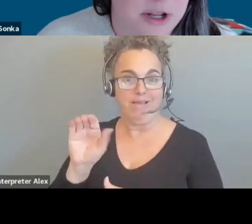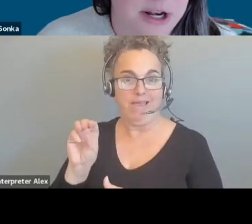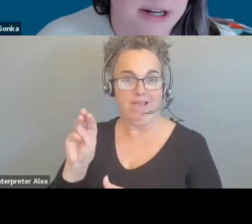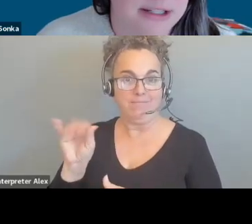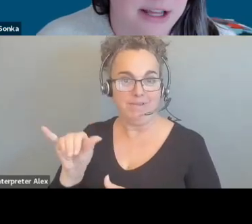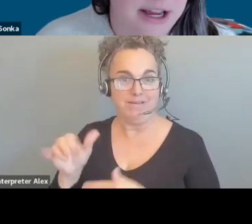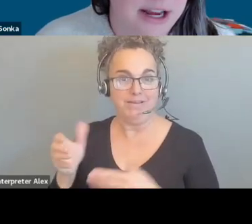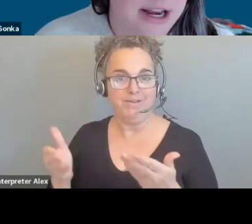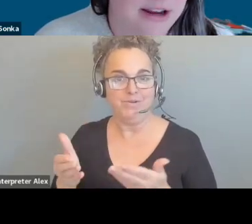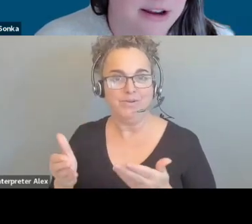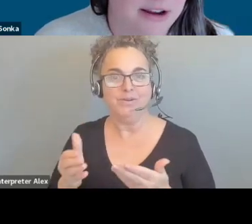go to the next slide